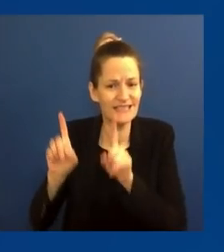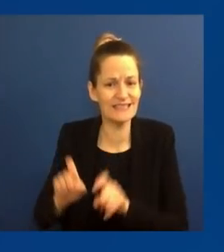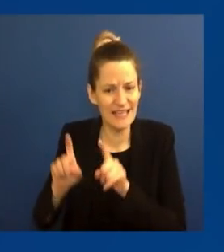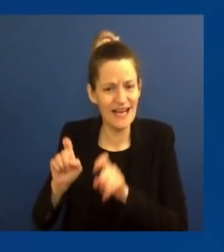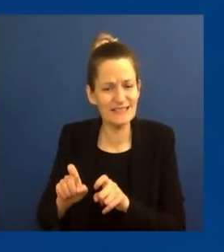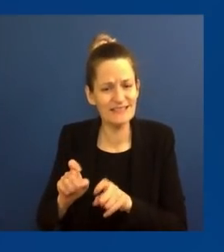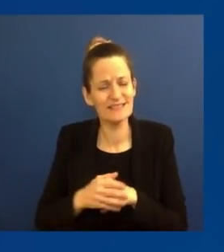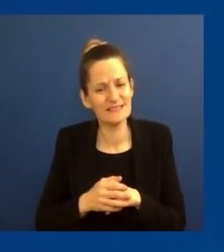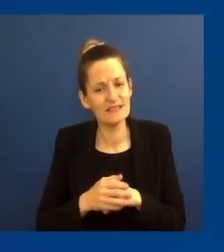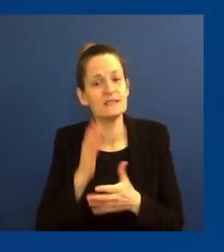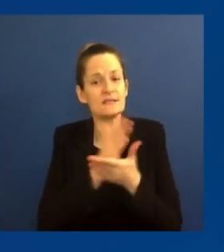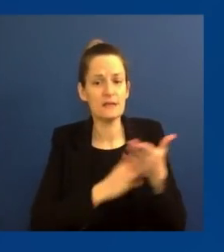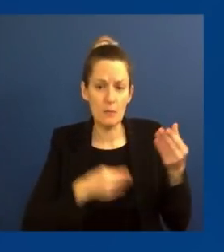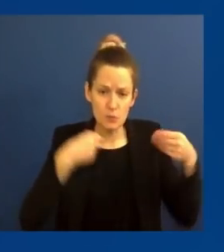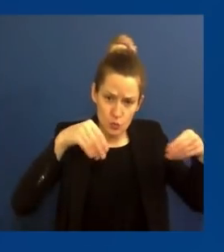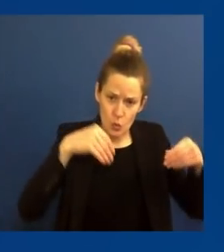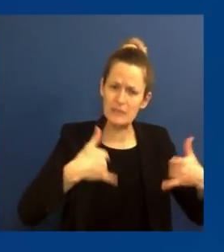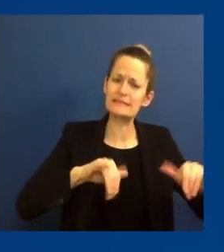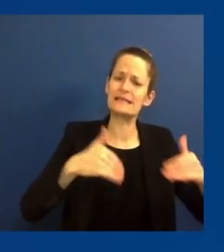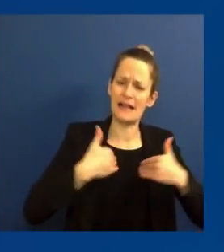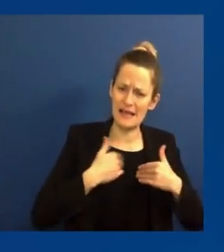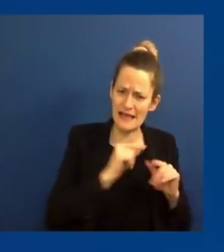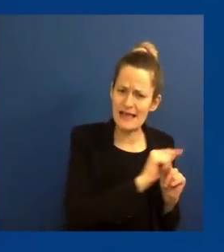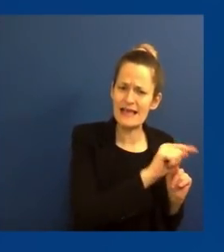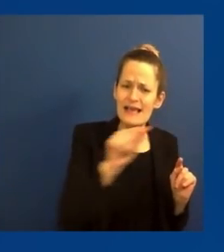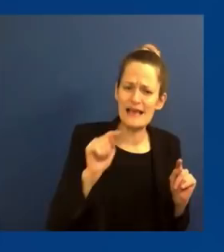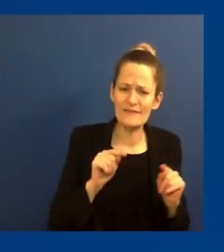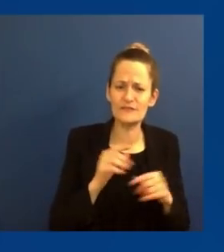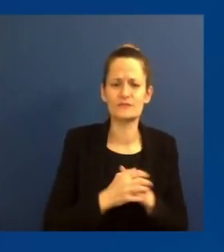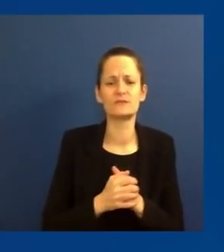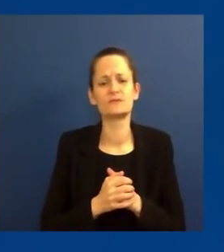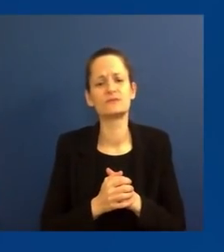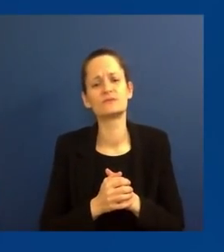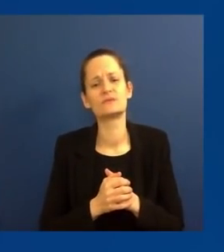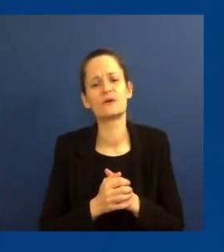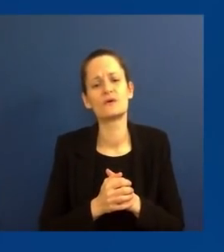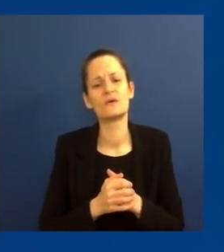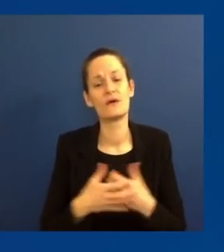are now covered by private insurance for free. Next question.